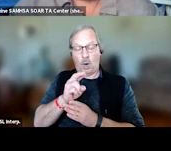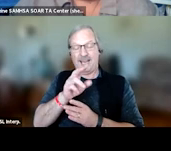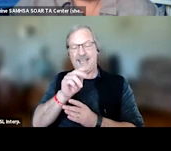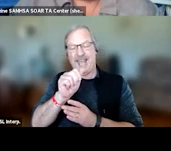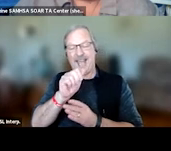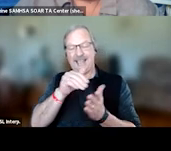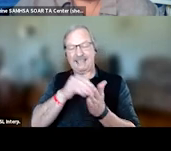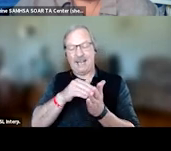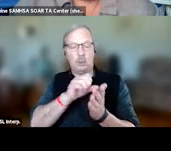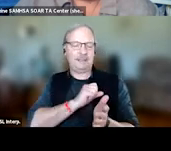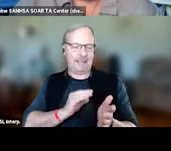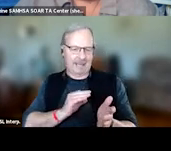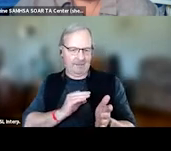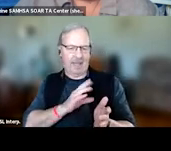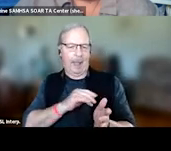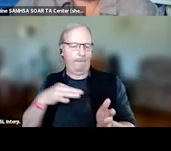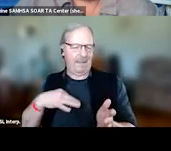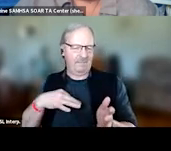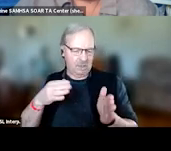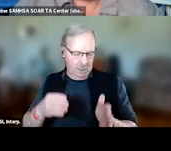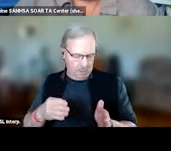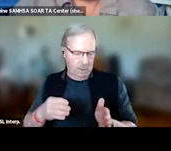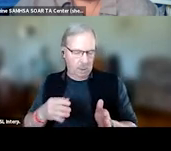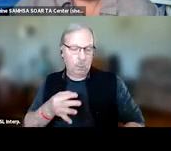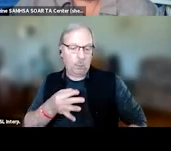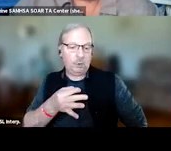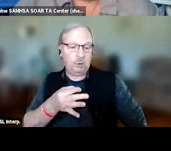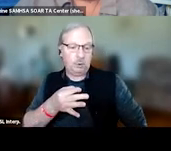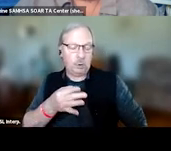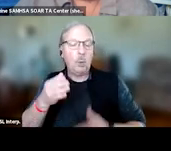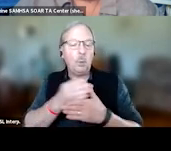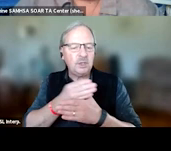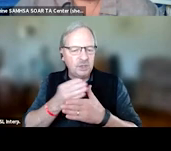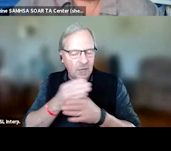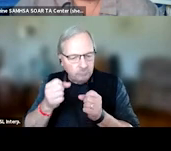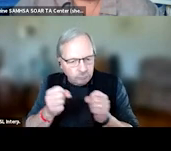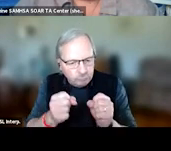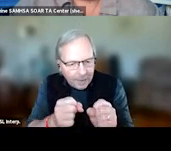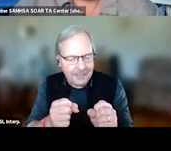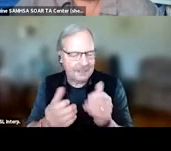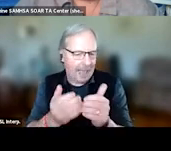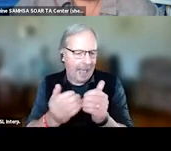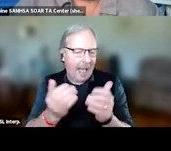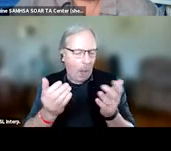and a SOAR beneficiary who will soon, who will share strategies on how they will work